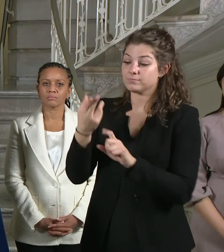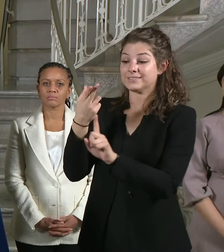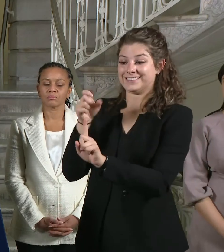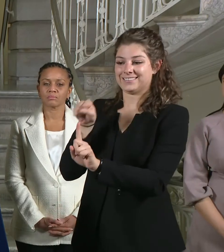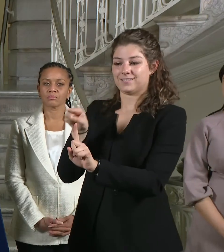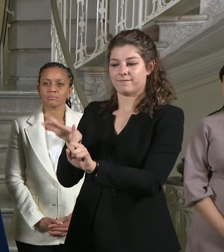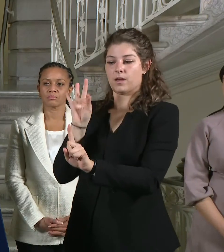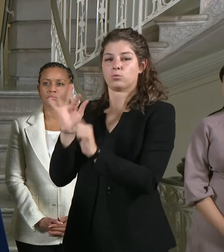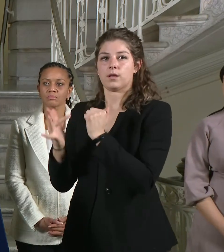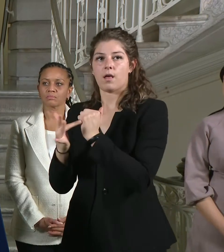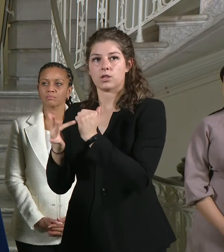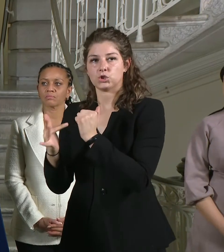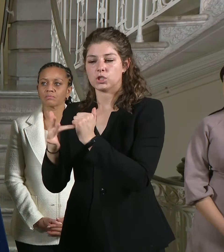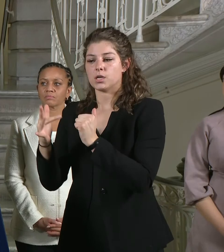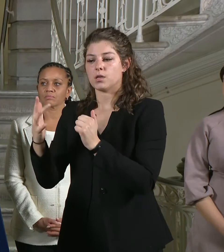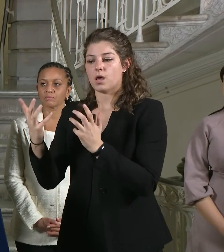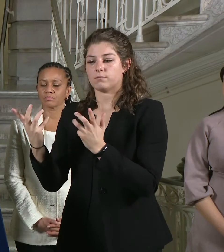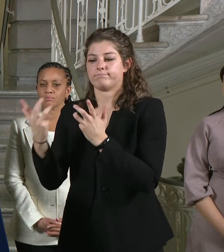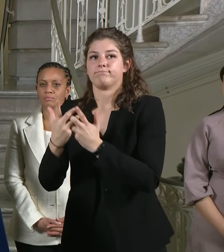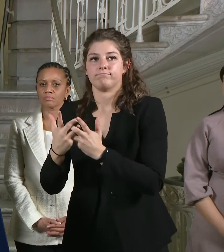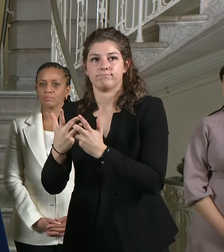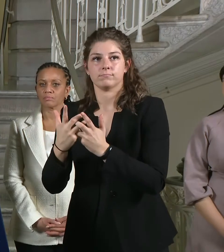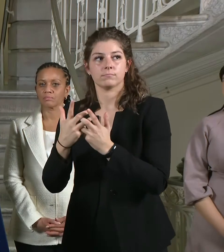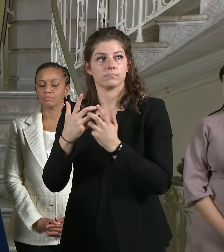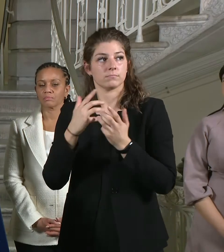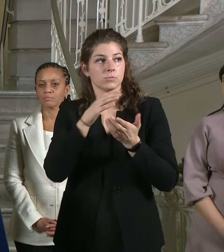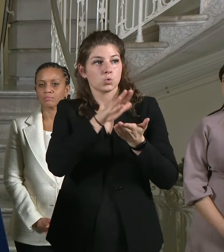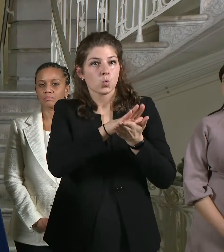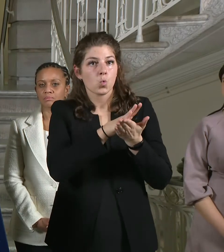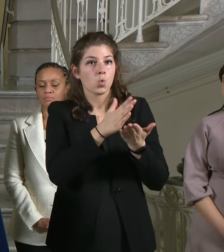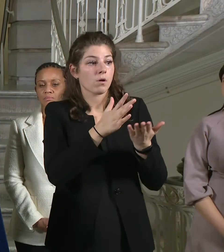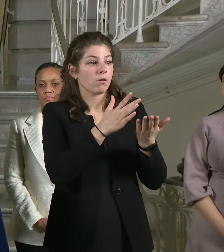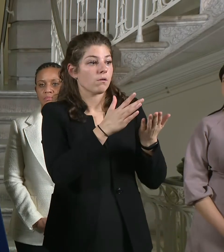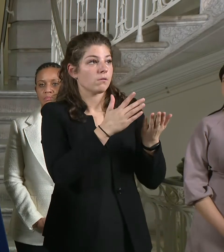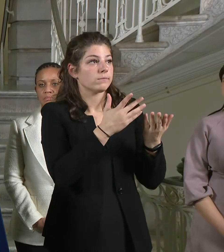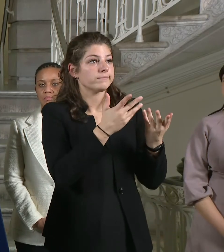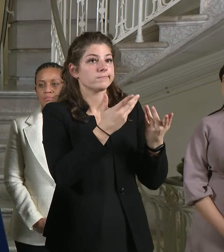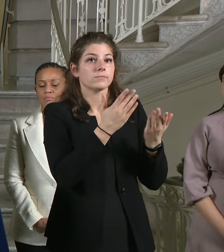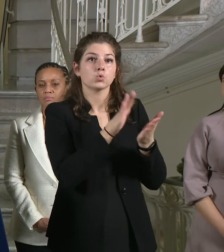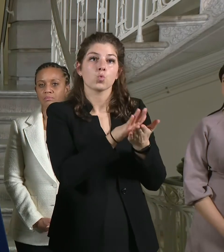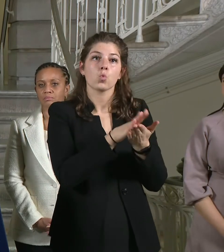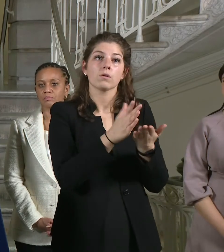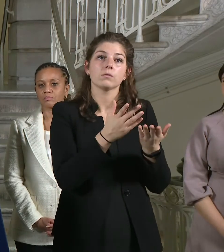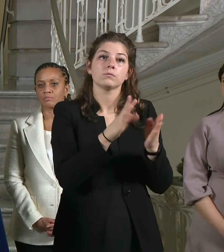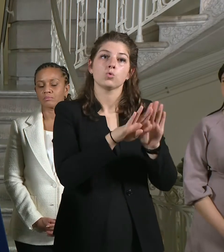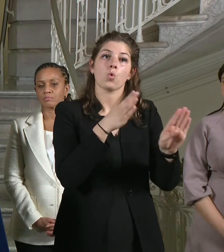WAS ABLE TO FIND TECHNOLOGY AND HE WAS ABLE TO